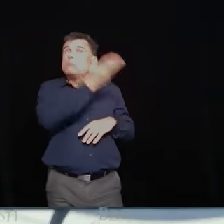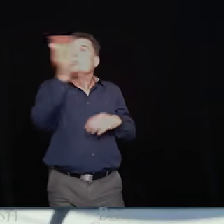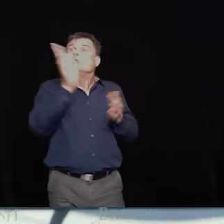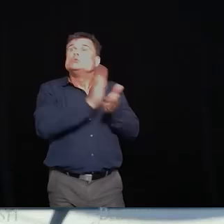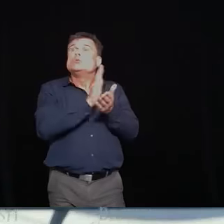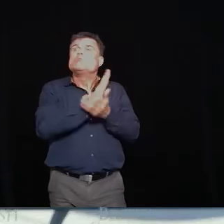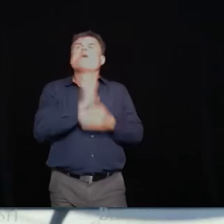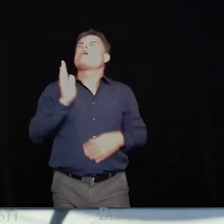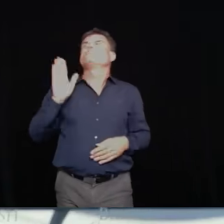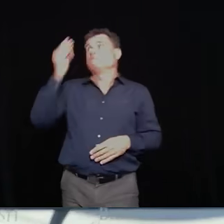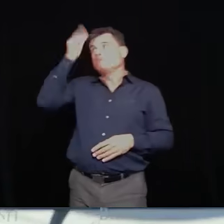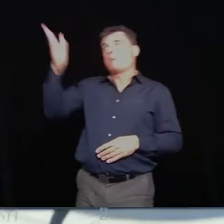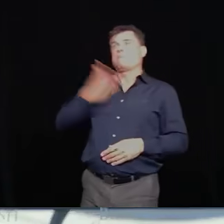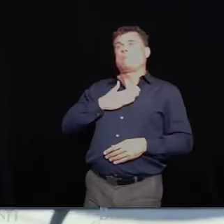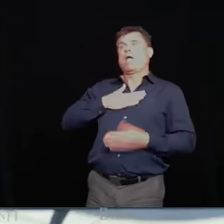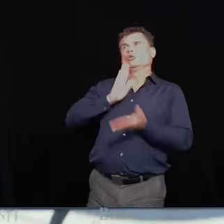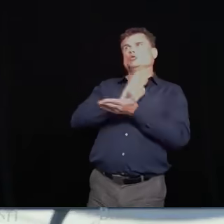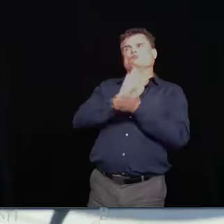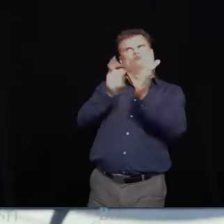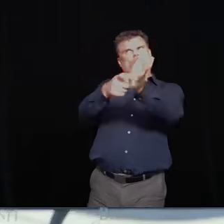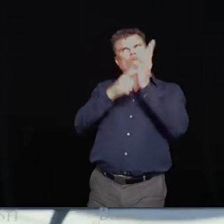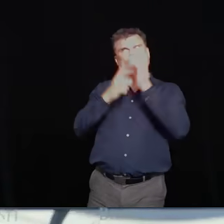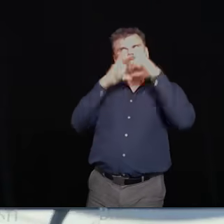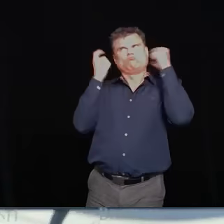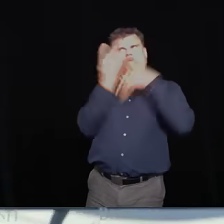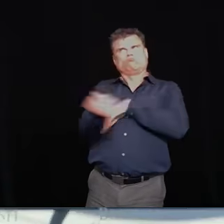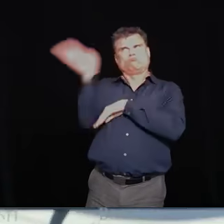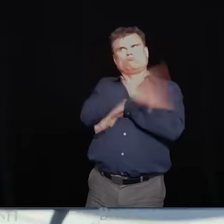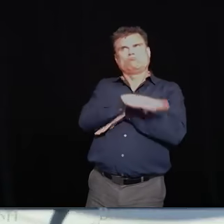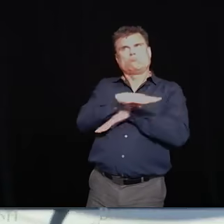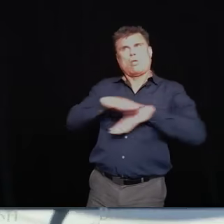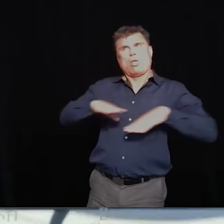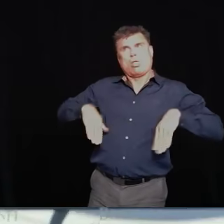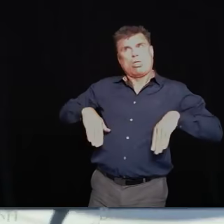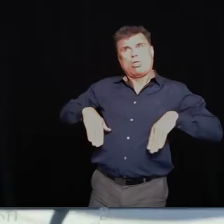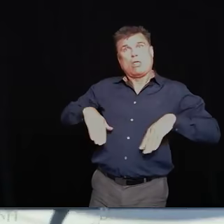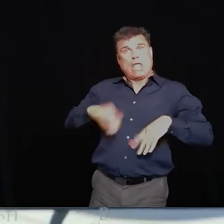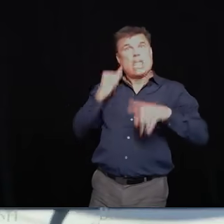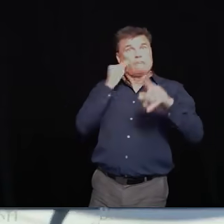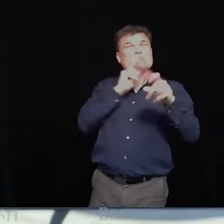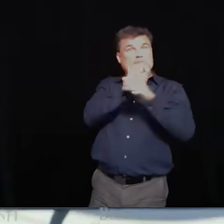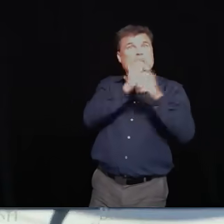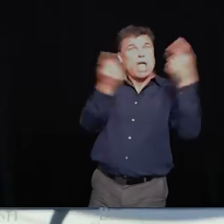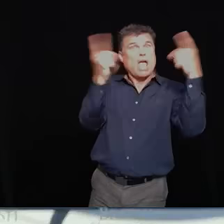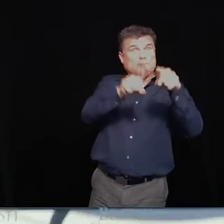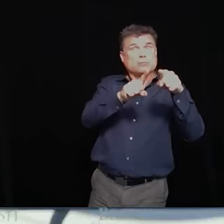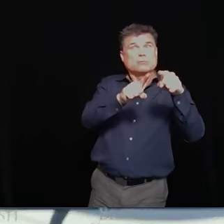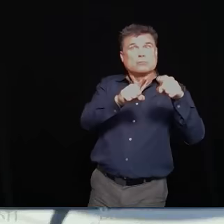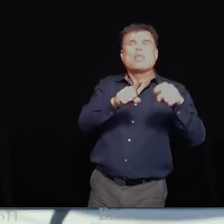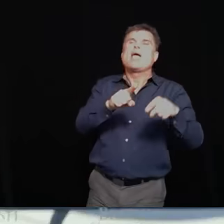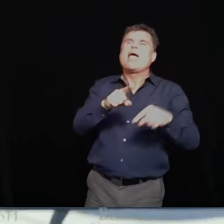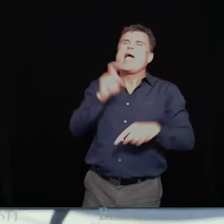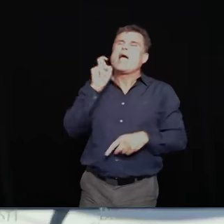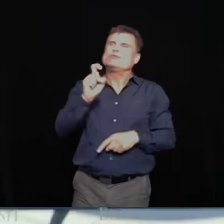shot even if this is the first time you've ever had it. It is for your own protection but is also